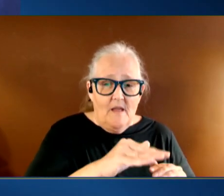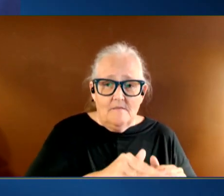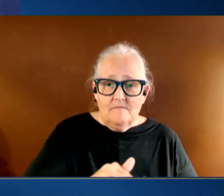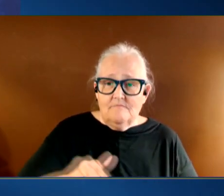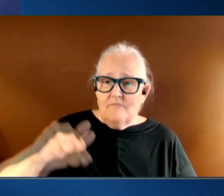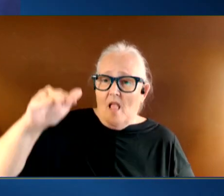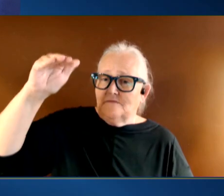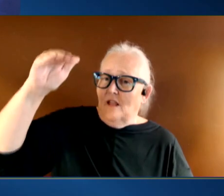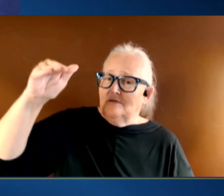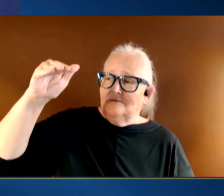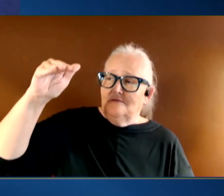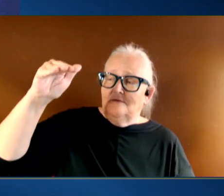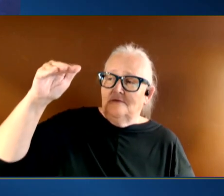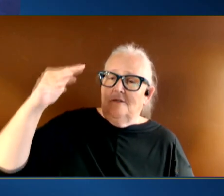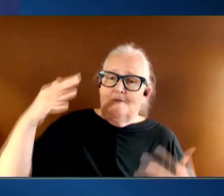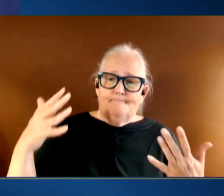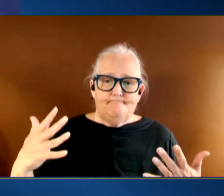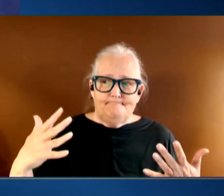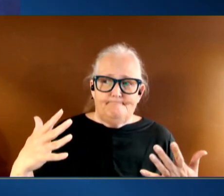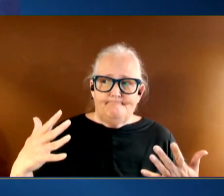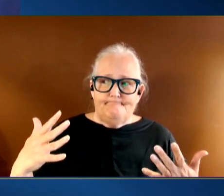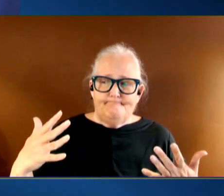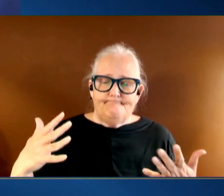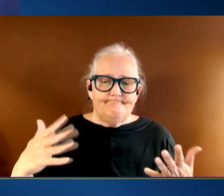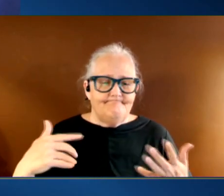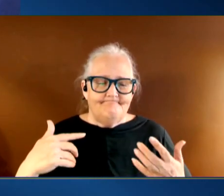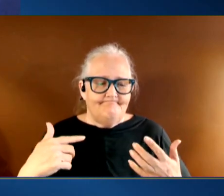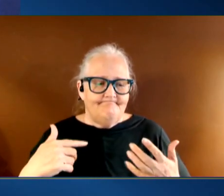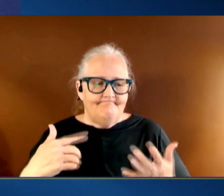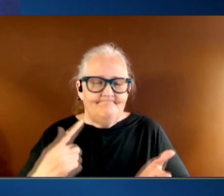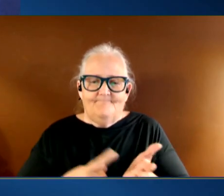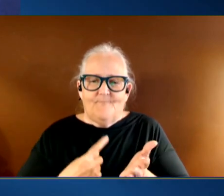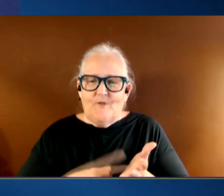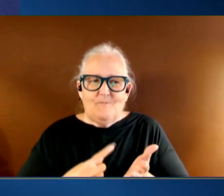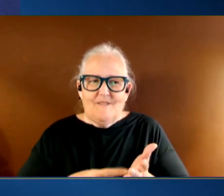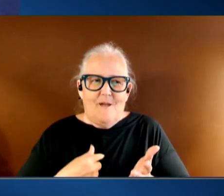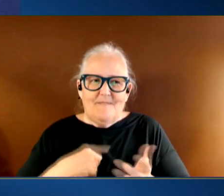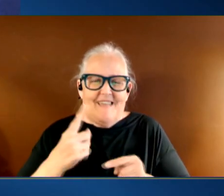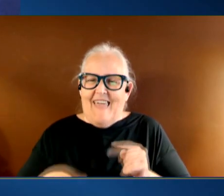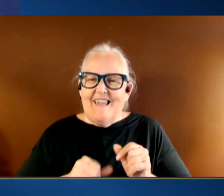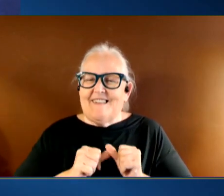there's something like you wouldn't be able to always do, or you're not always around.